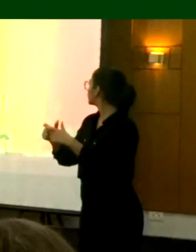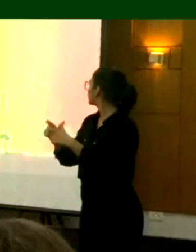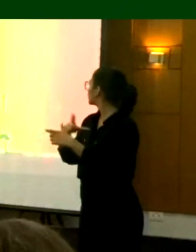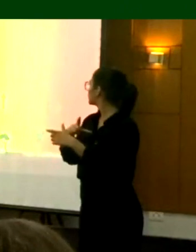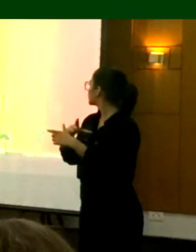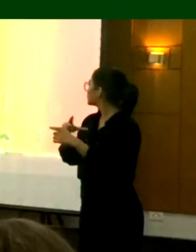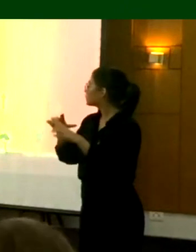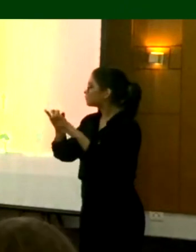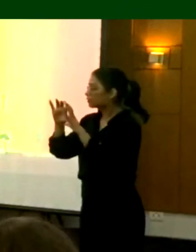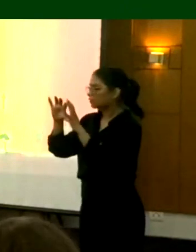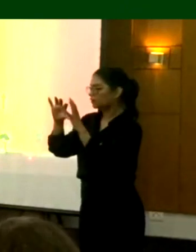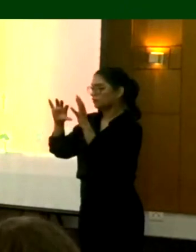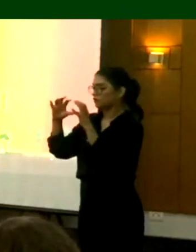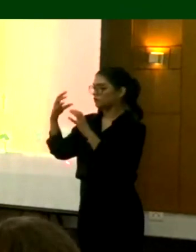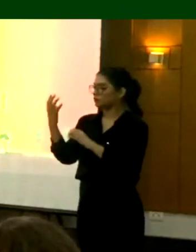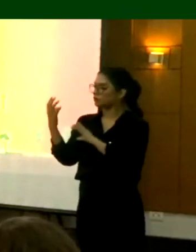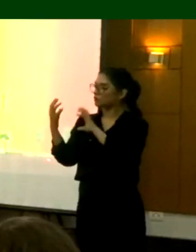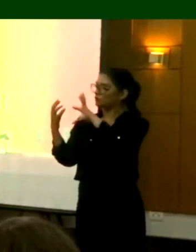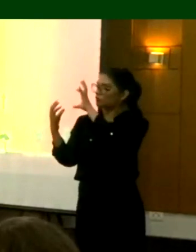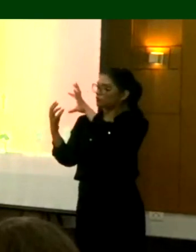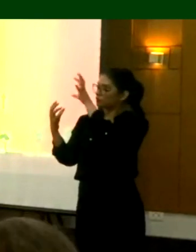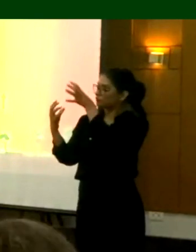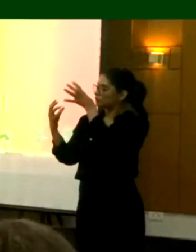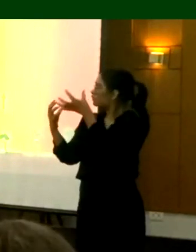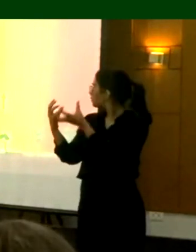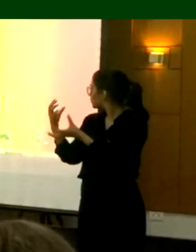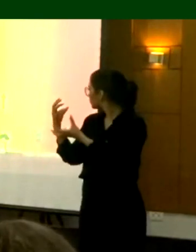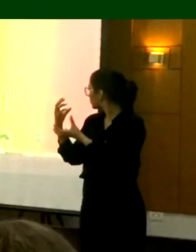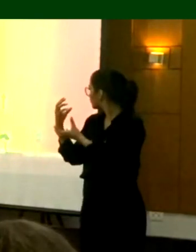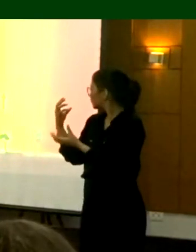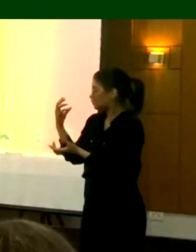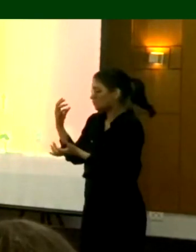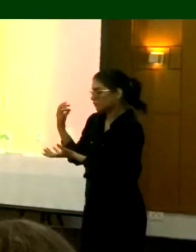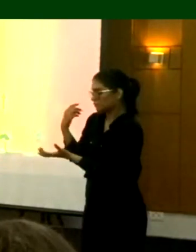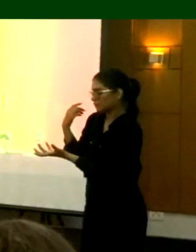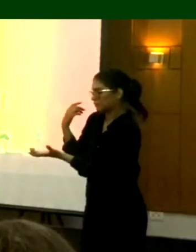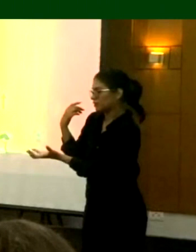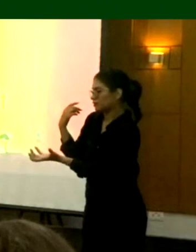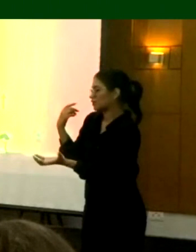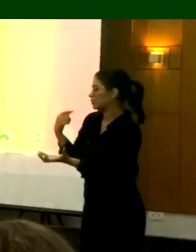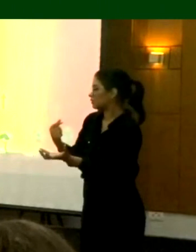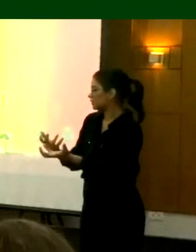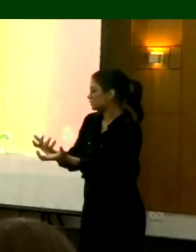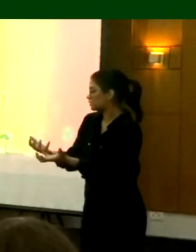in a region where I have grass and smaller trees